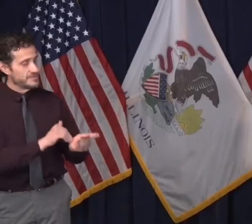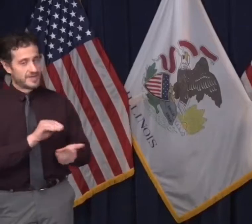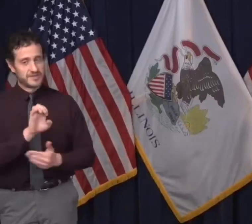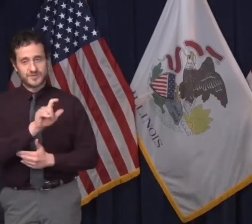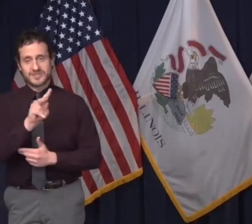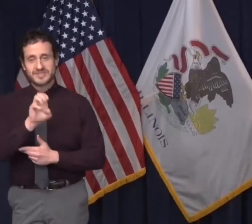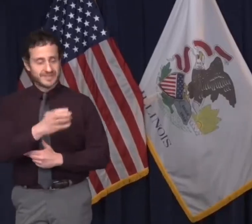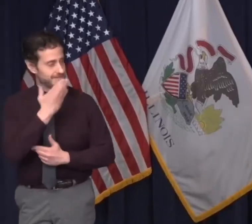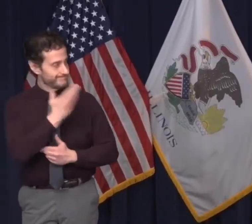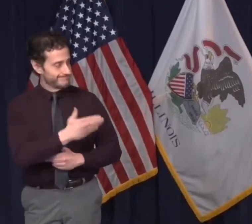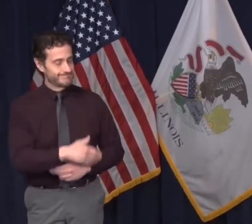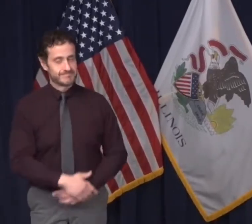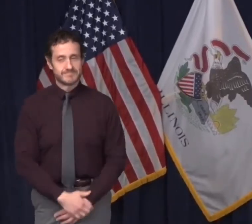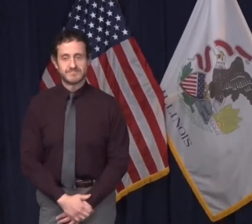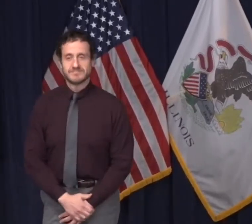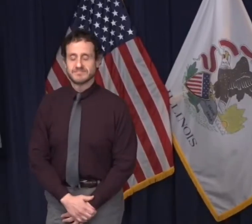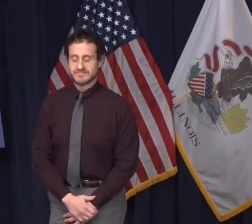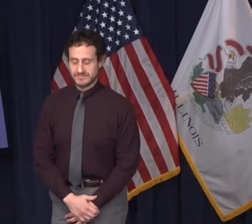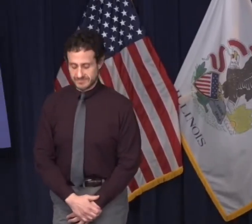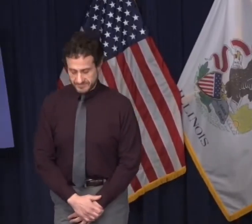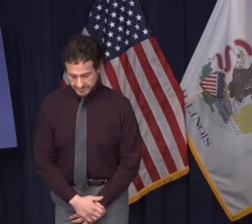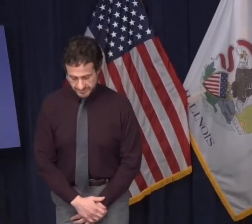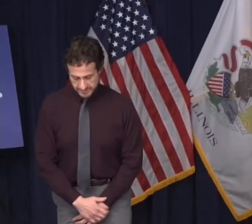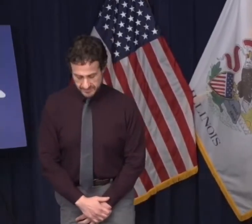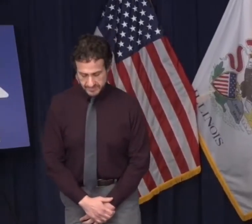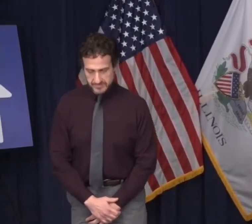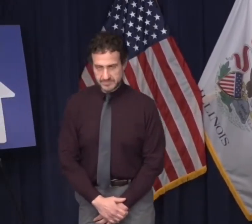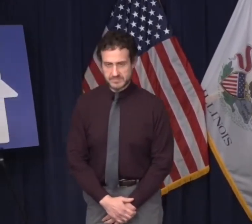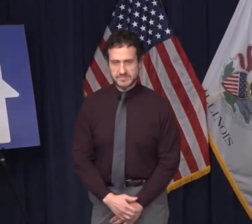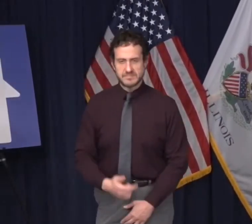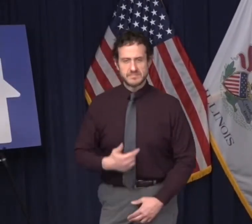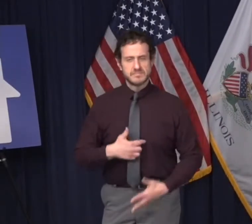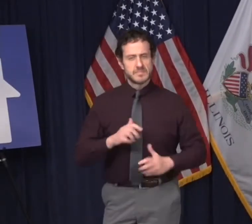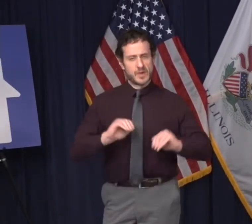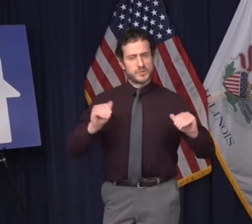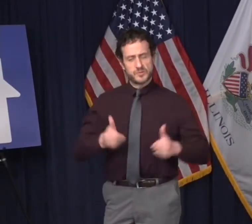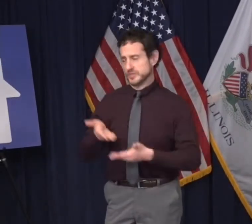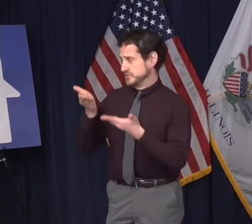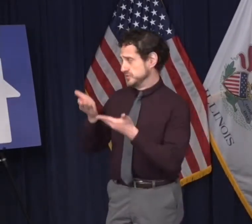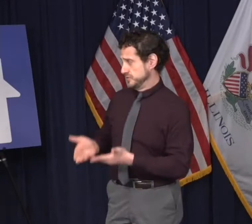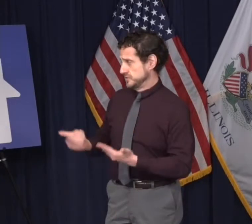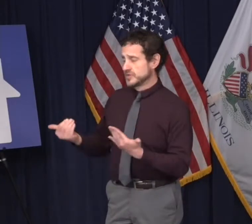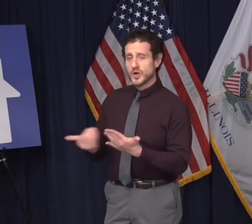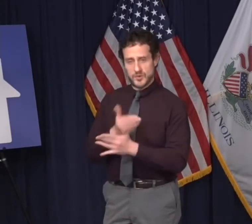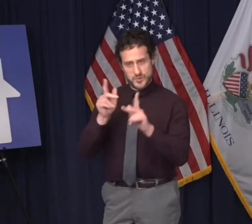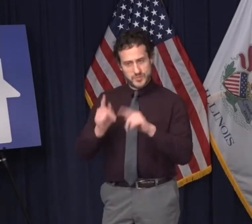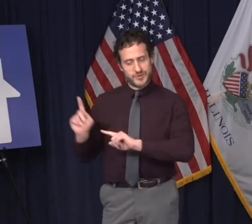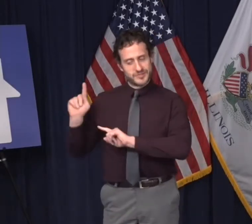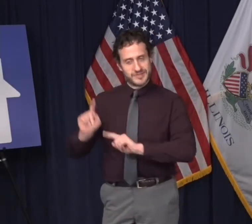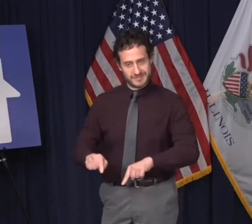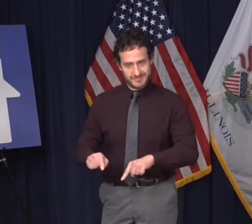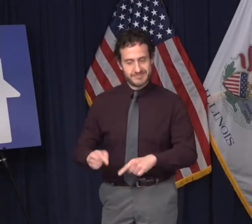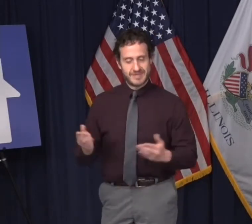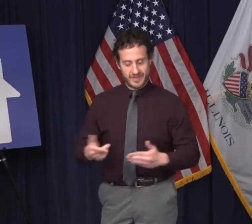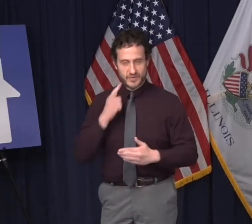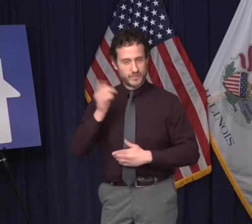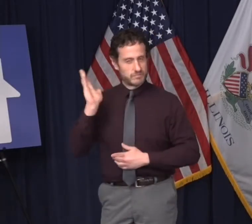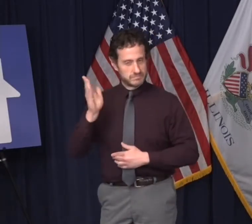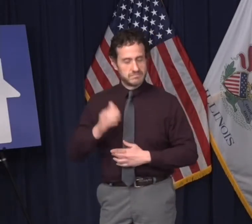Governor Pritzker: THANK YOU VERY MUCH, DR. EZIKE. I WANT TO INTRODUCE YOU ALL TO A